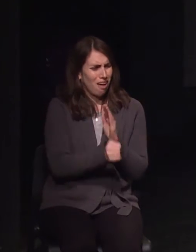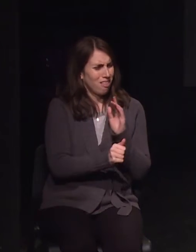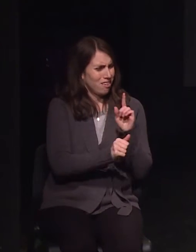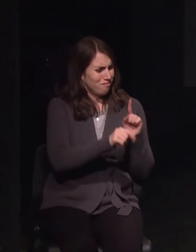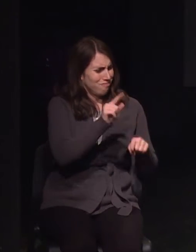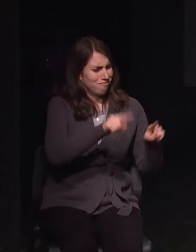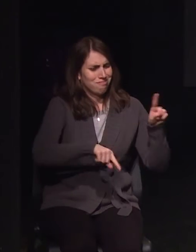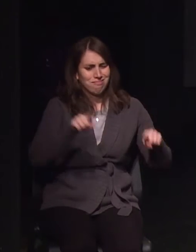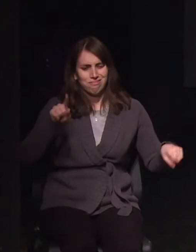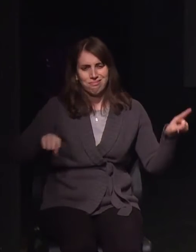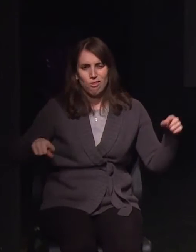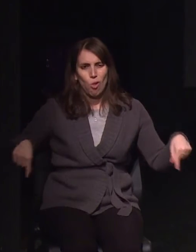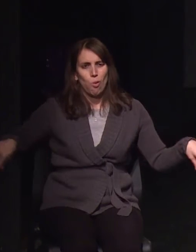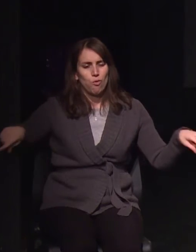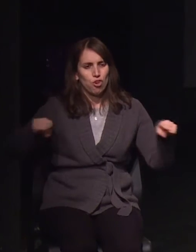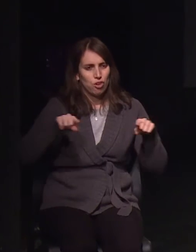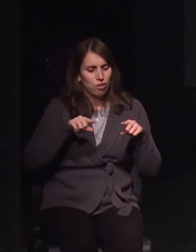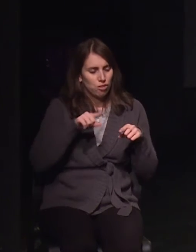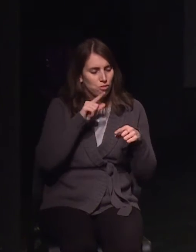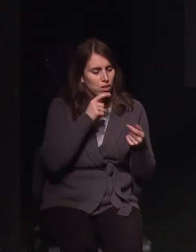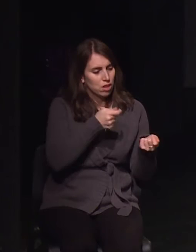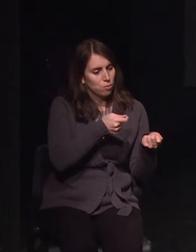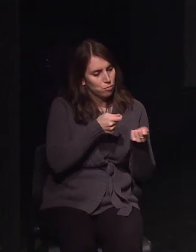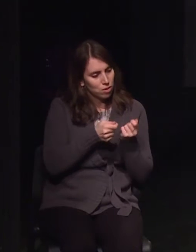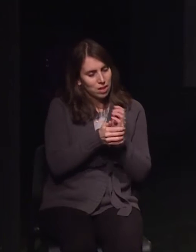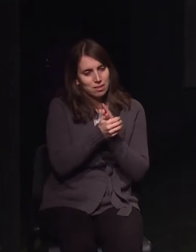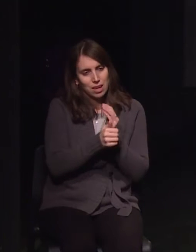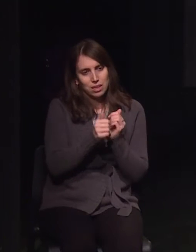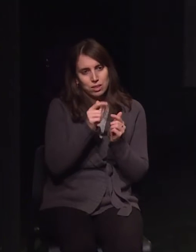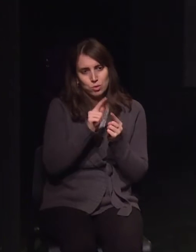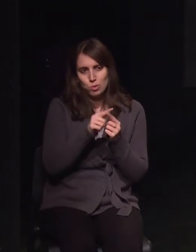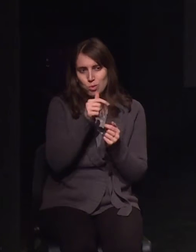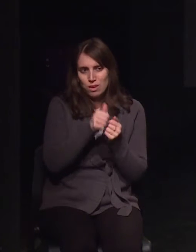into every possible space, every possible corner, making it accessible and removing